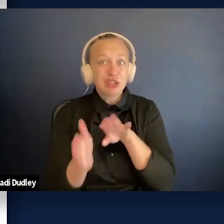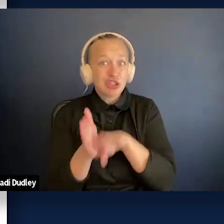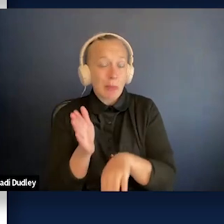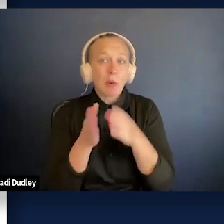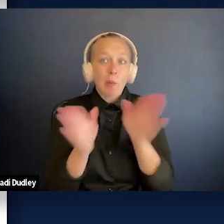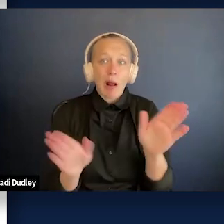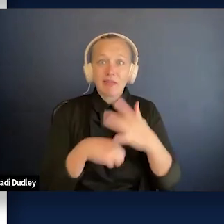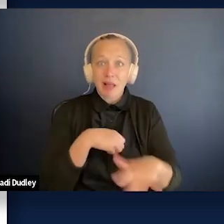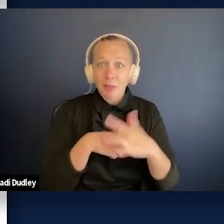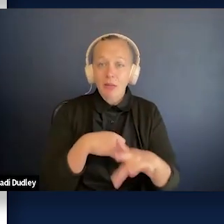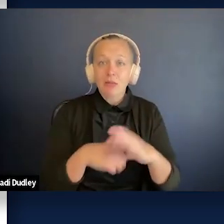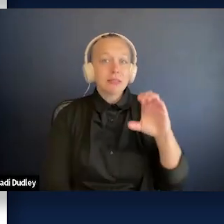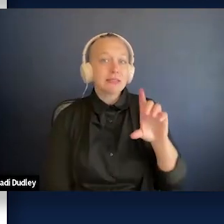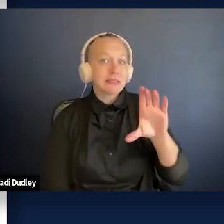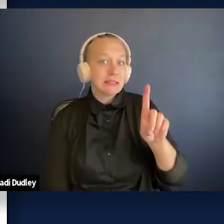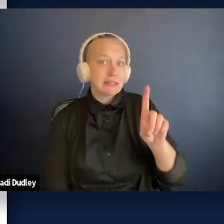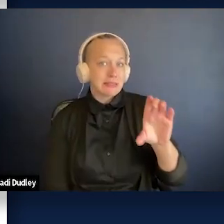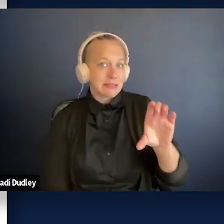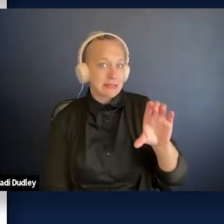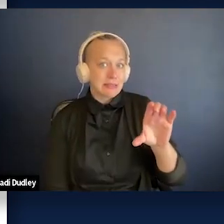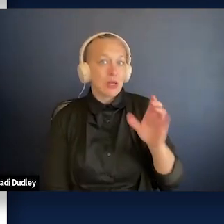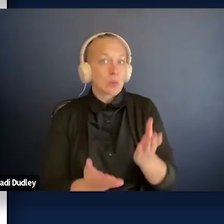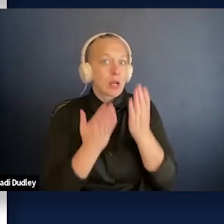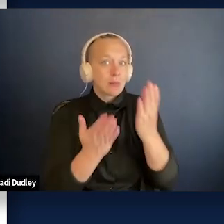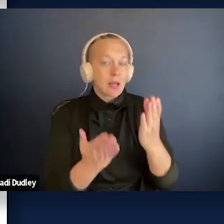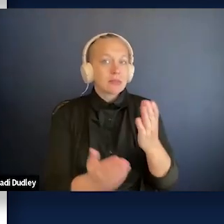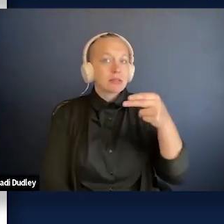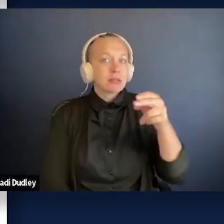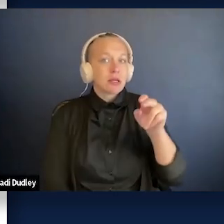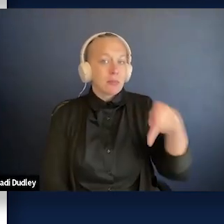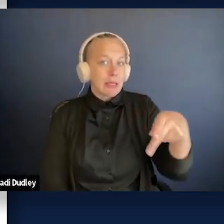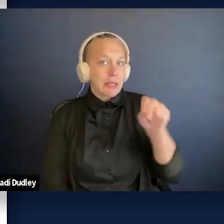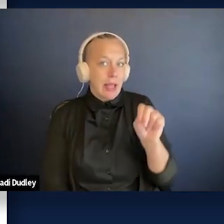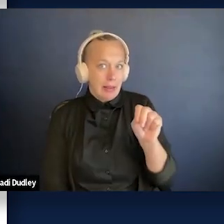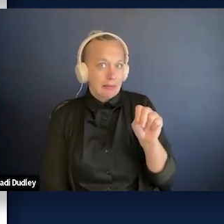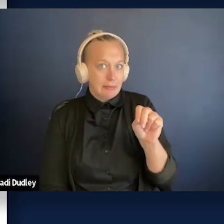Now, the CDC recommends, um, pneumococcal vaccination in all children under 5 years old.